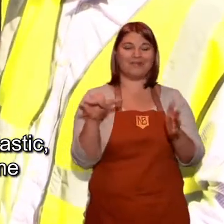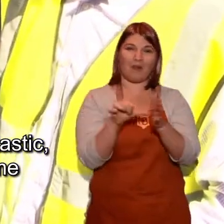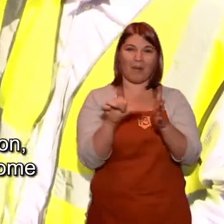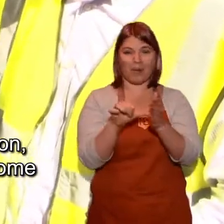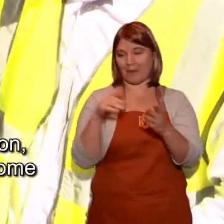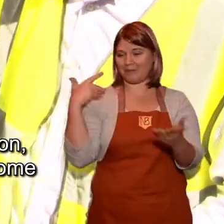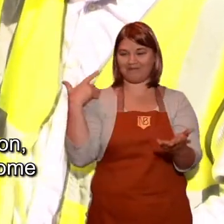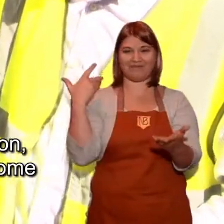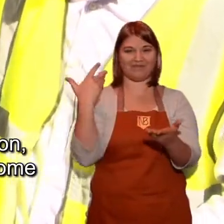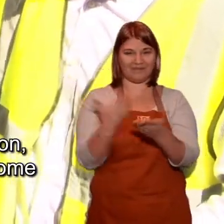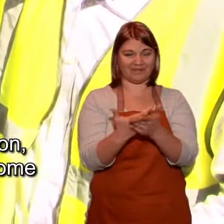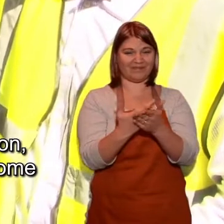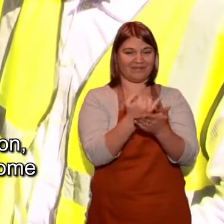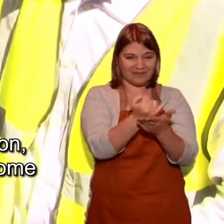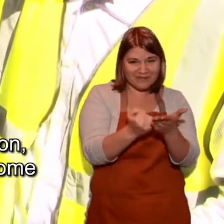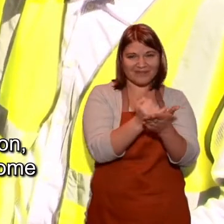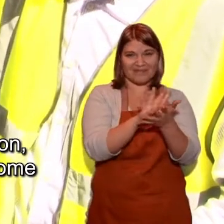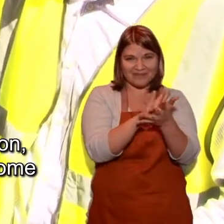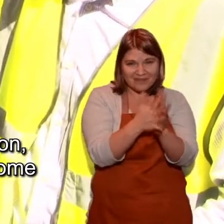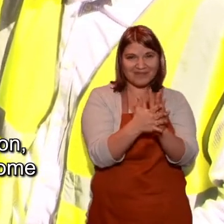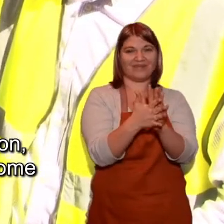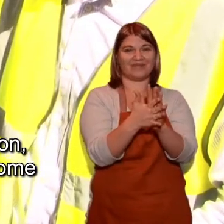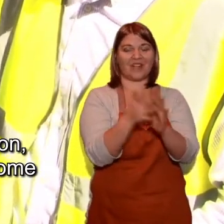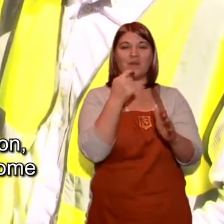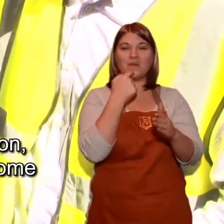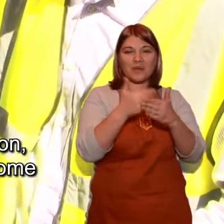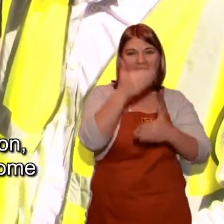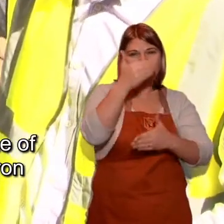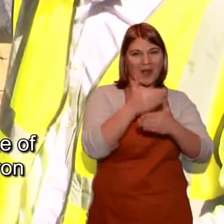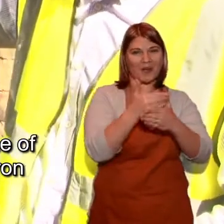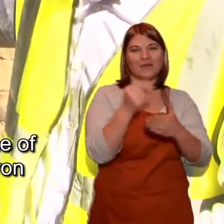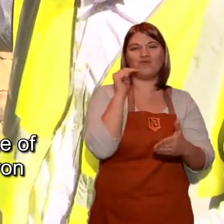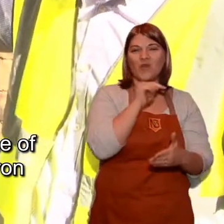And unfortunately a lack of decoration, the windows have become quite rusted.